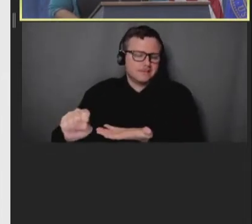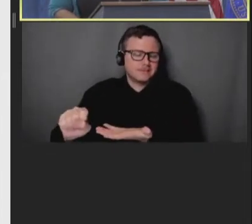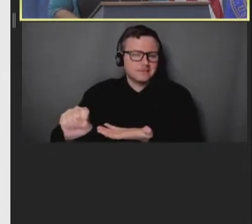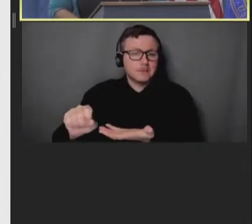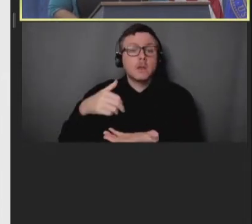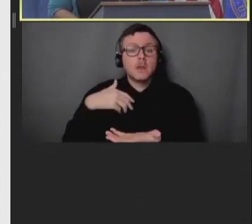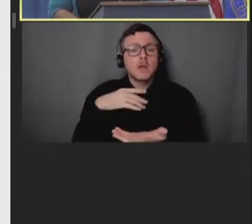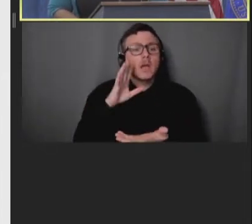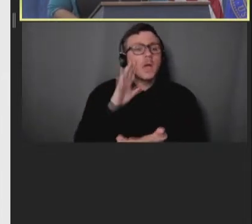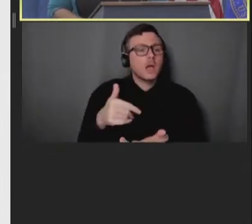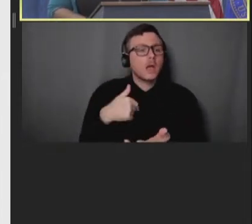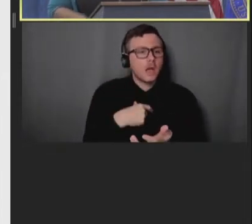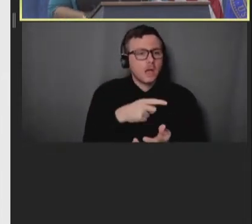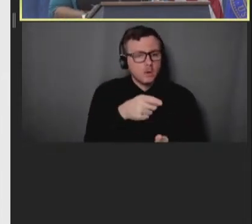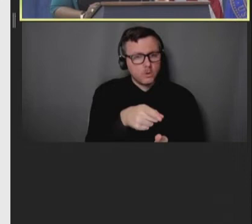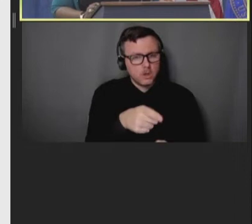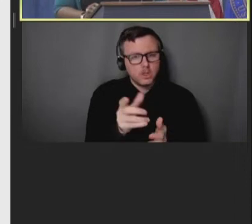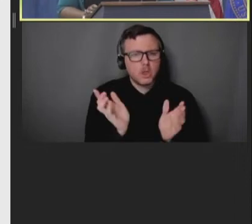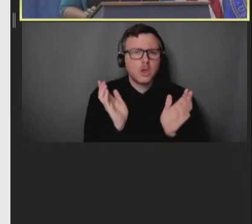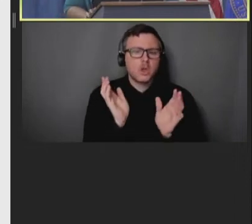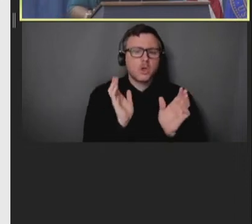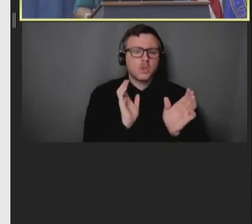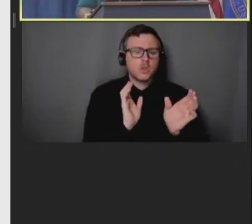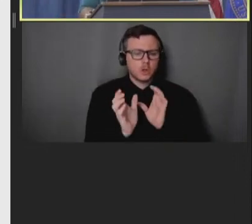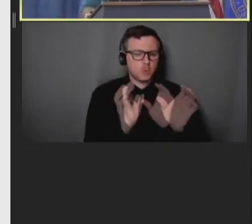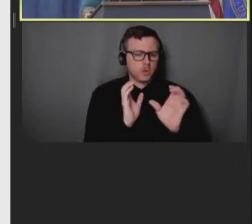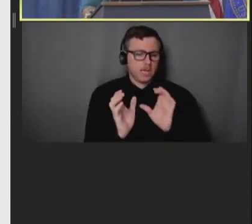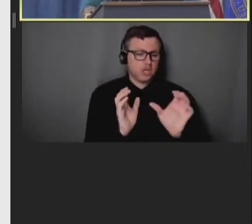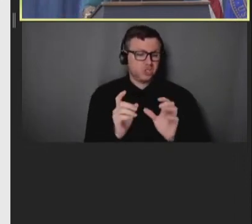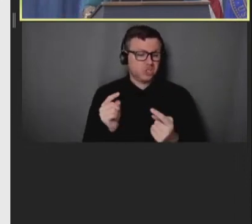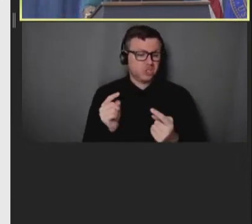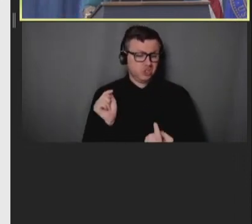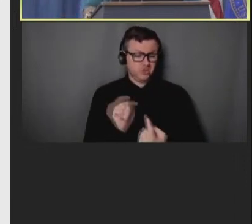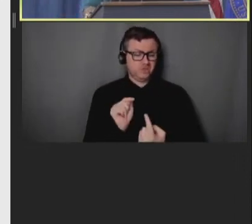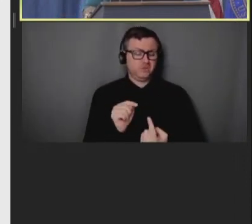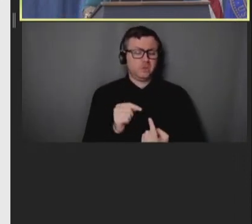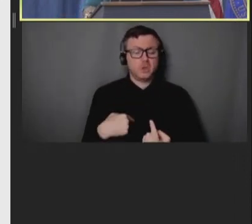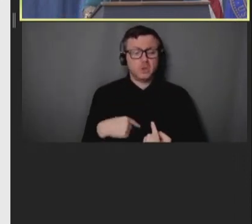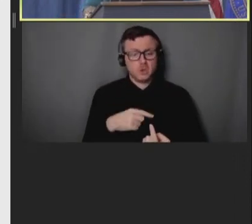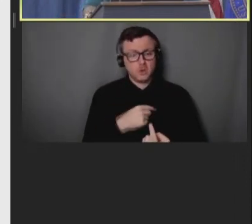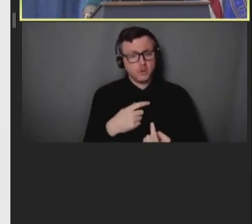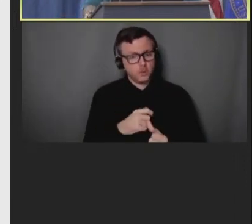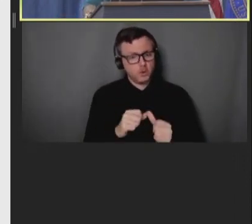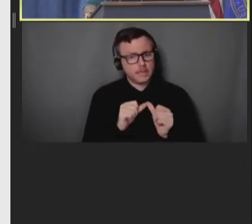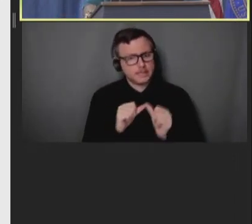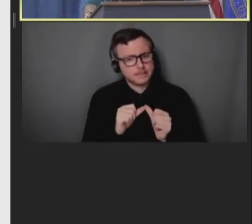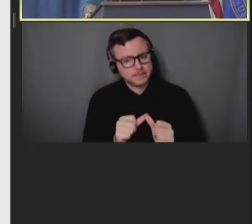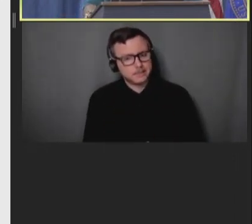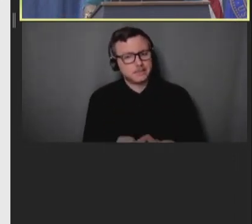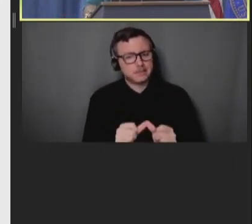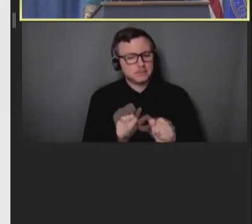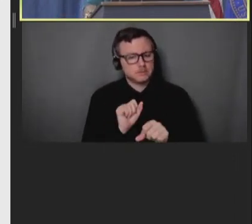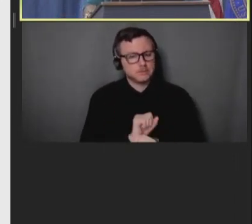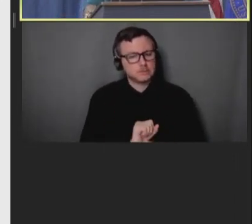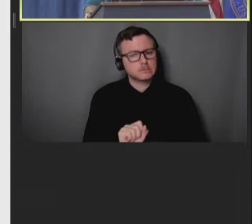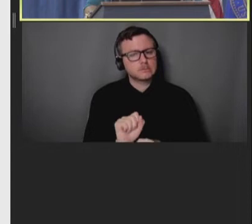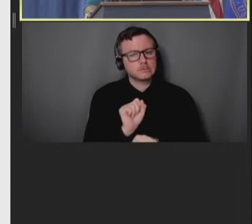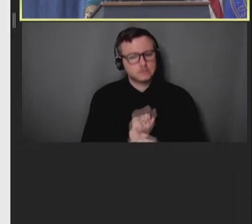through the communications piece -- and we are continuing this work a lot, and like I said,